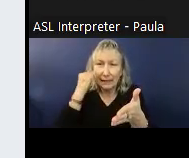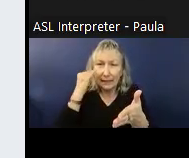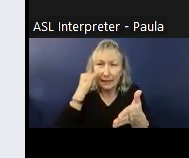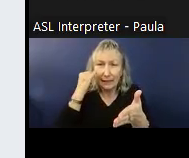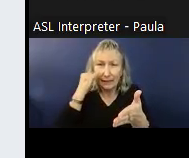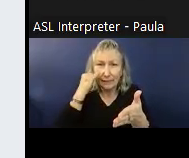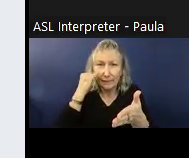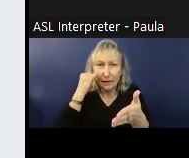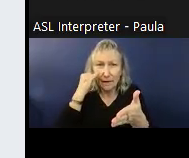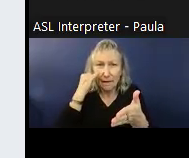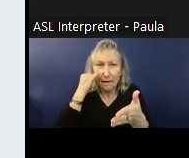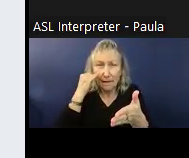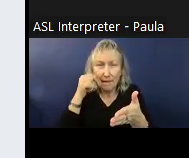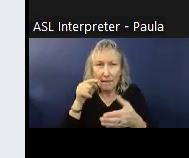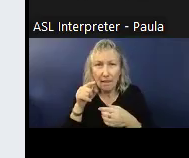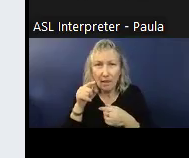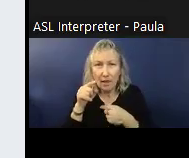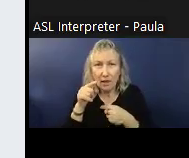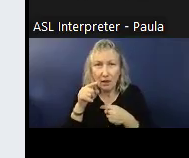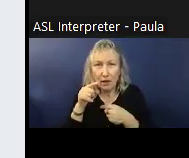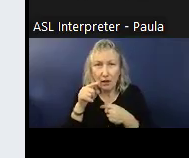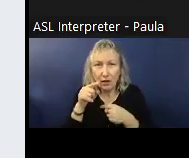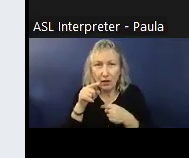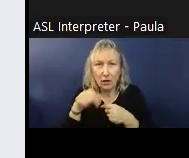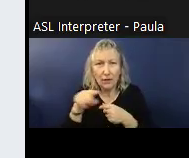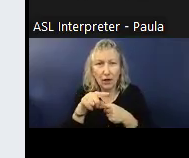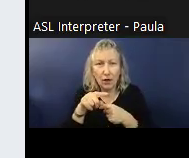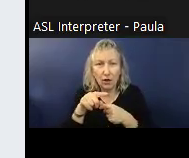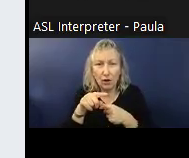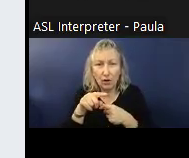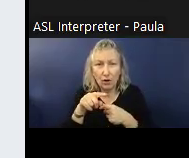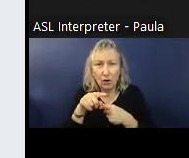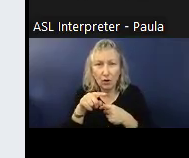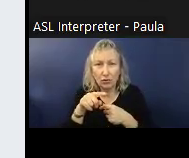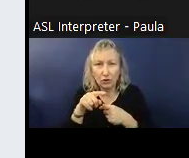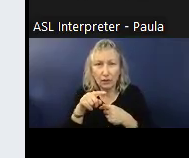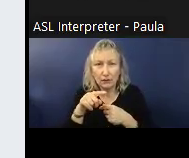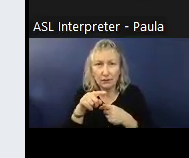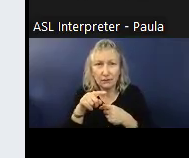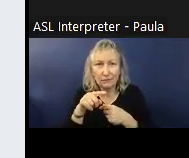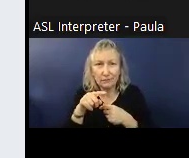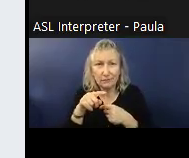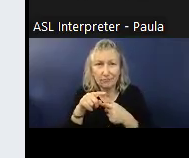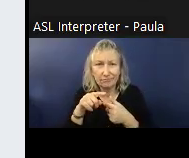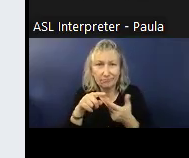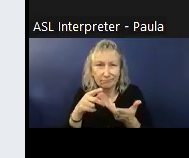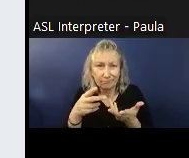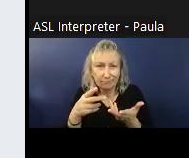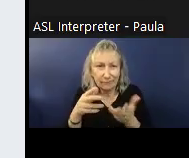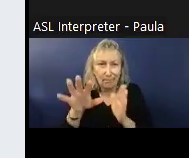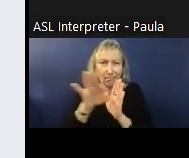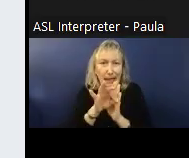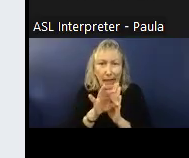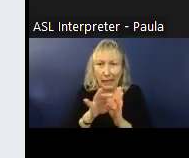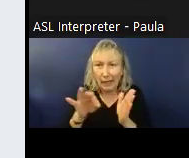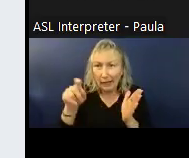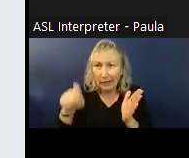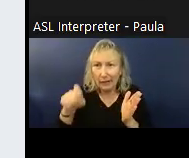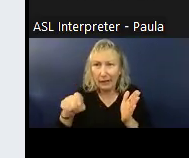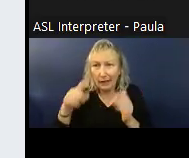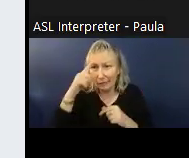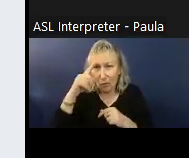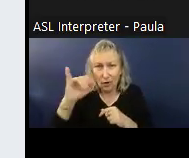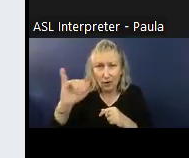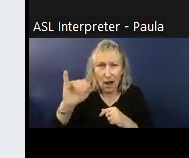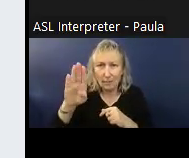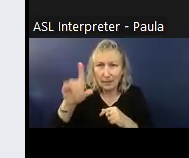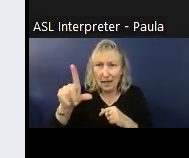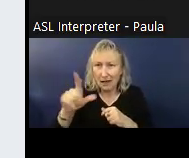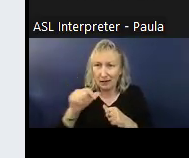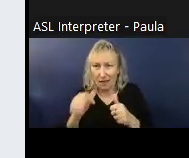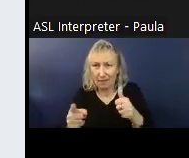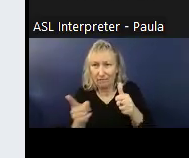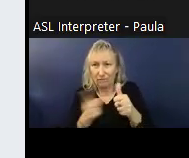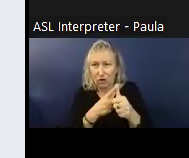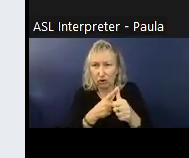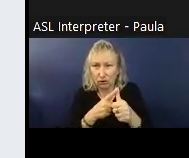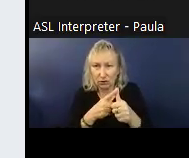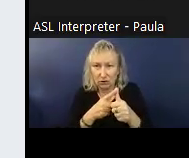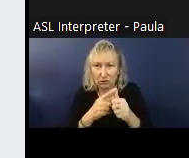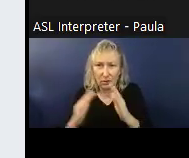need for an IBL isn't it the first choice usually we would want to see other other